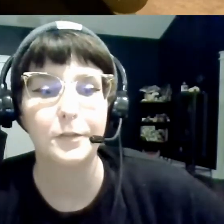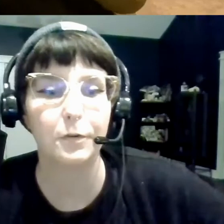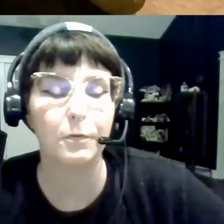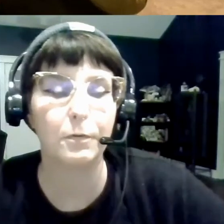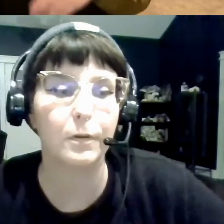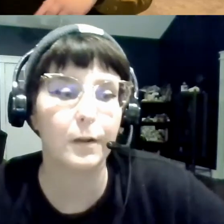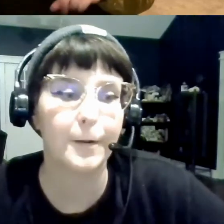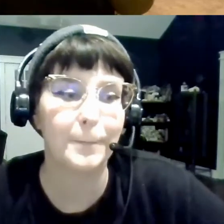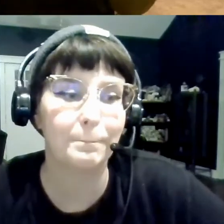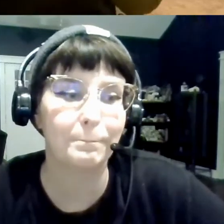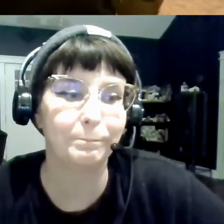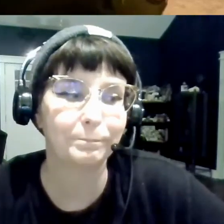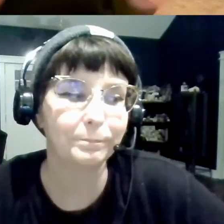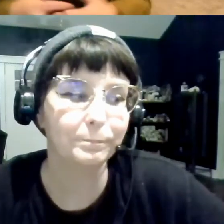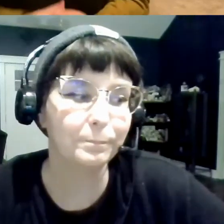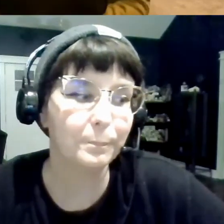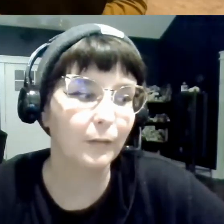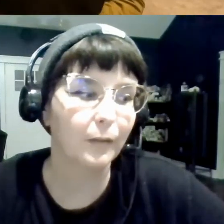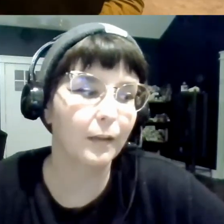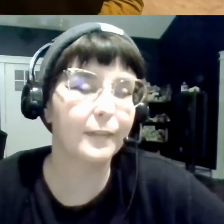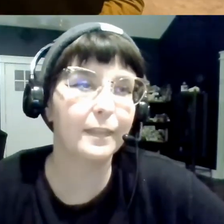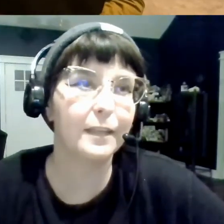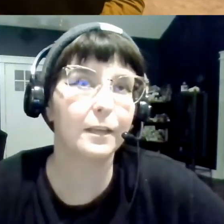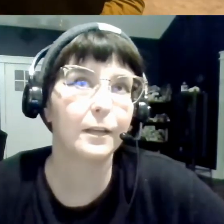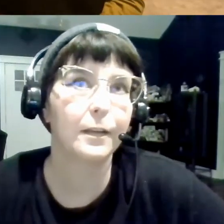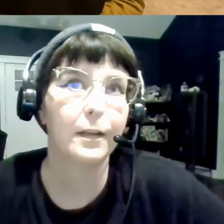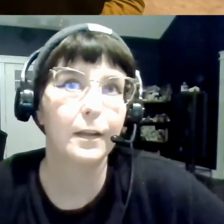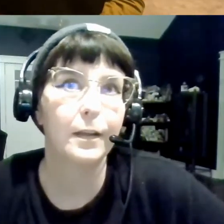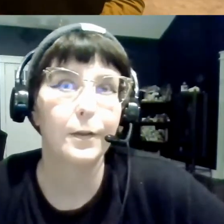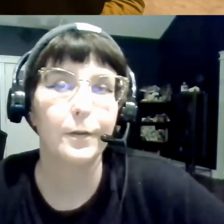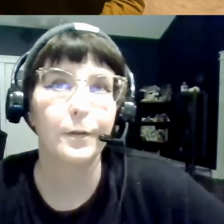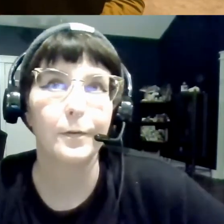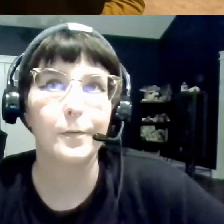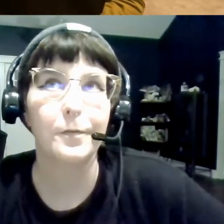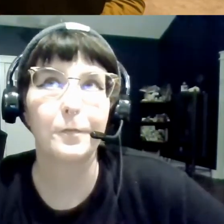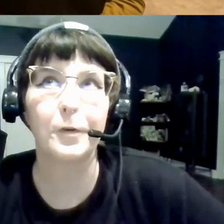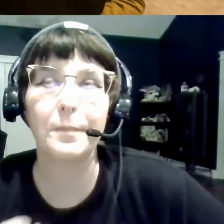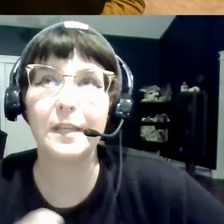So I think for me, a lot of times, it's a lot of,